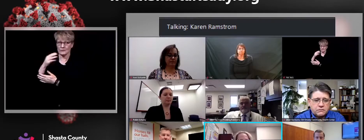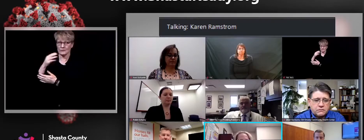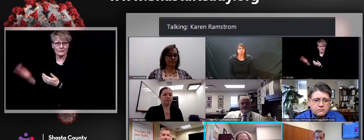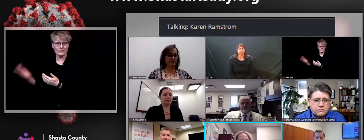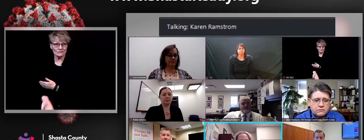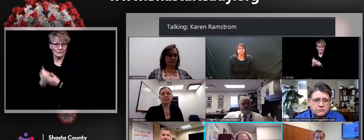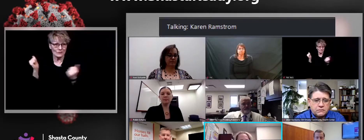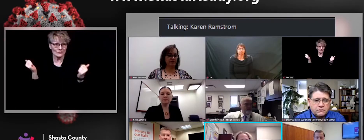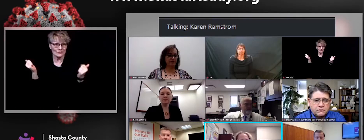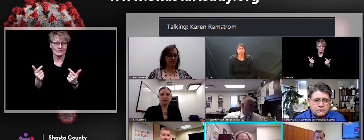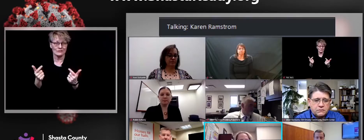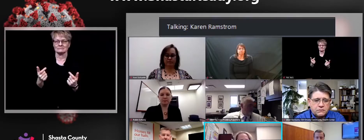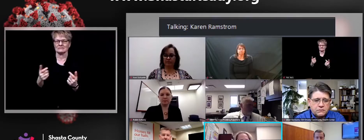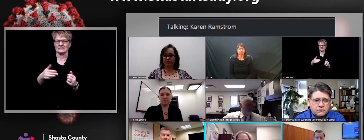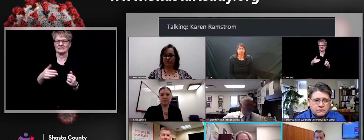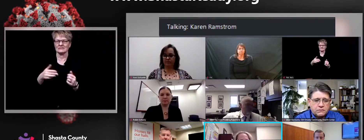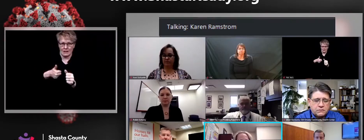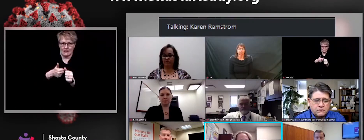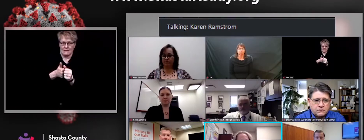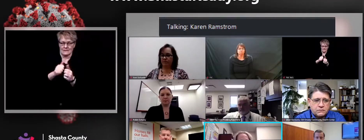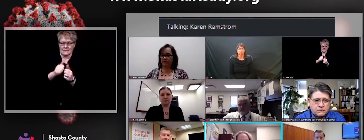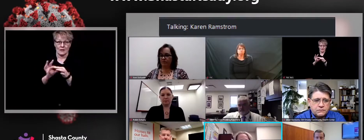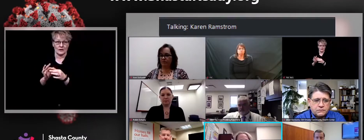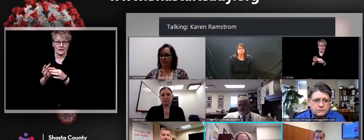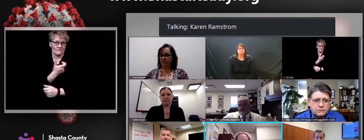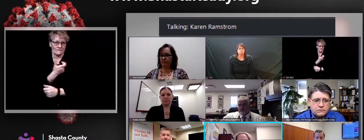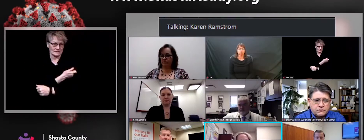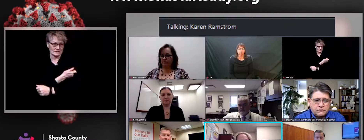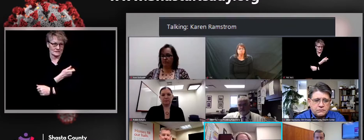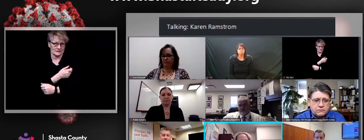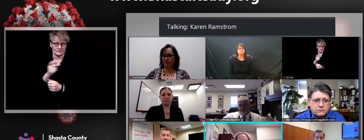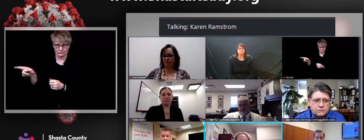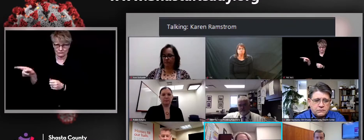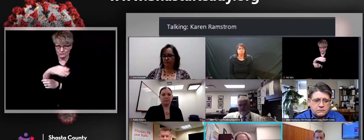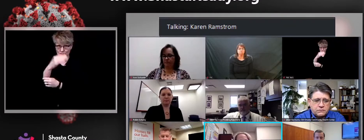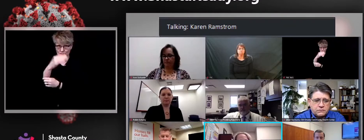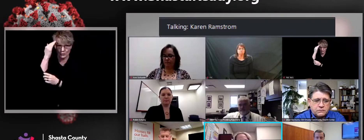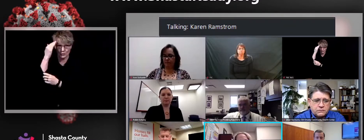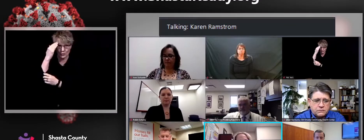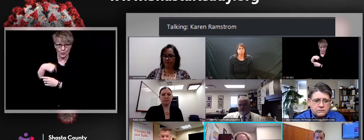I think everyone is aware that we've received our first Johnson and Johnson,